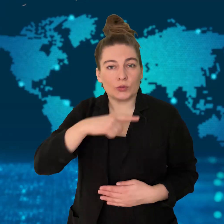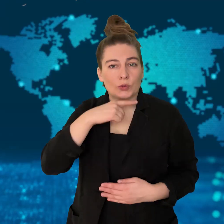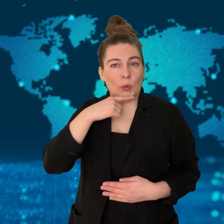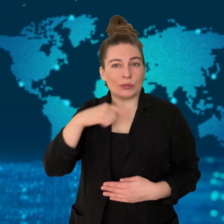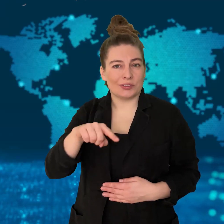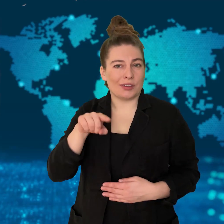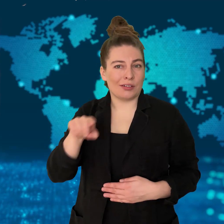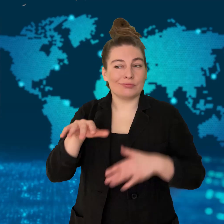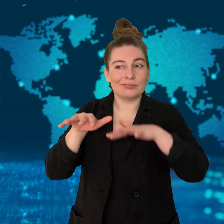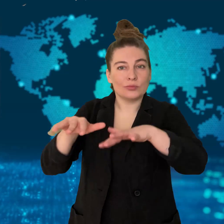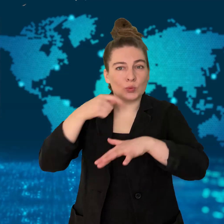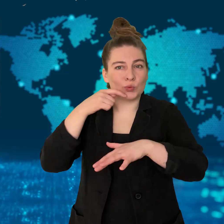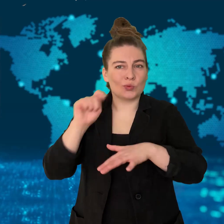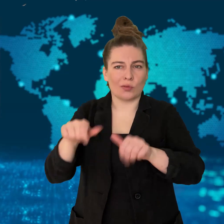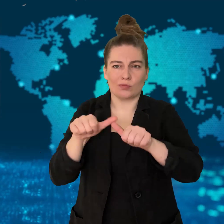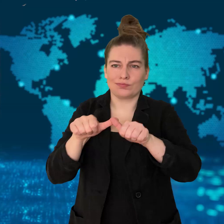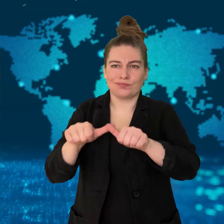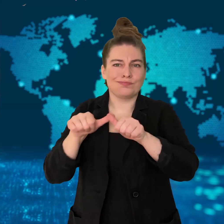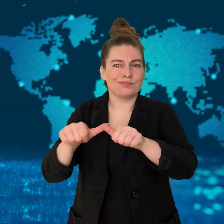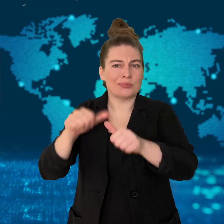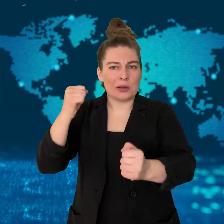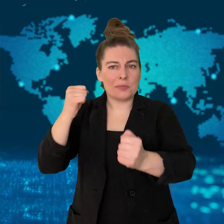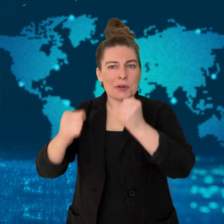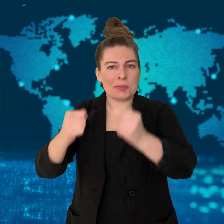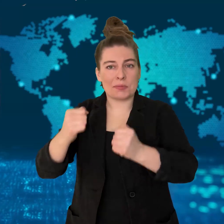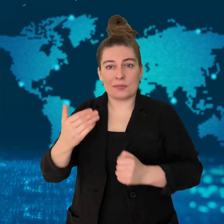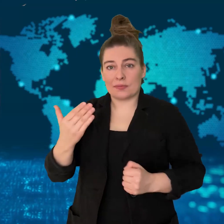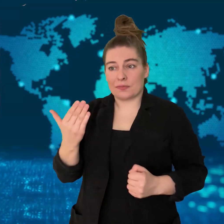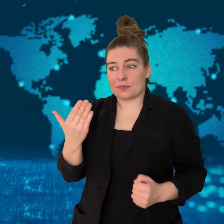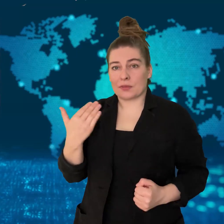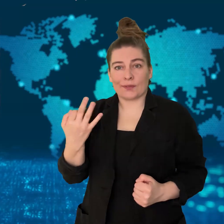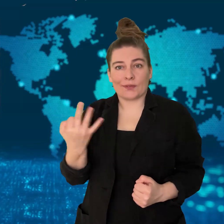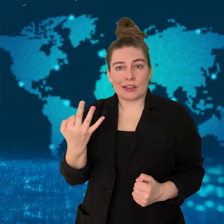[MONIKA]: Russia has continued to be aggressive